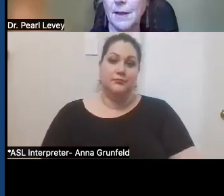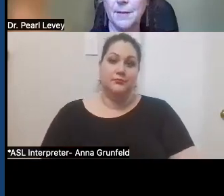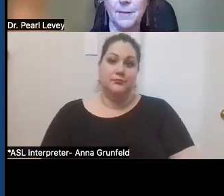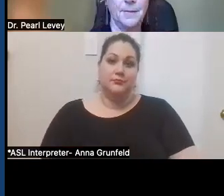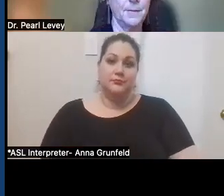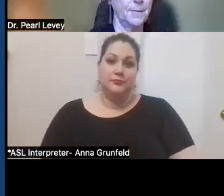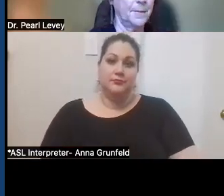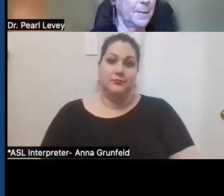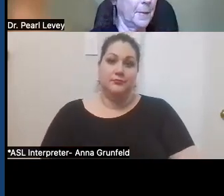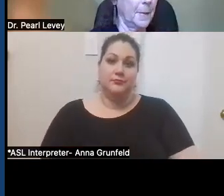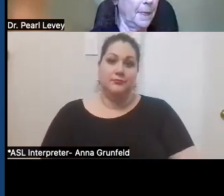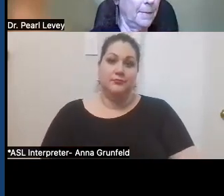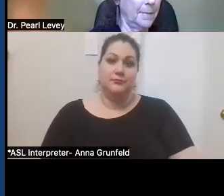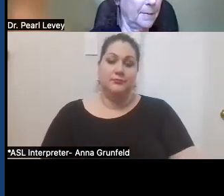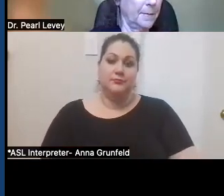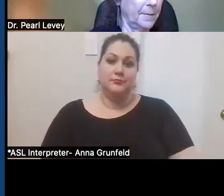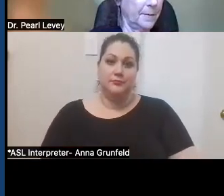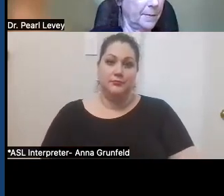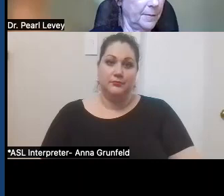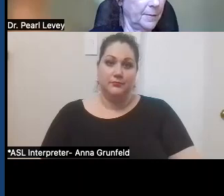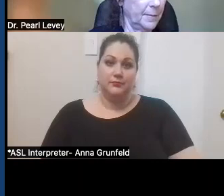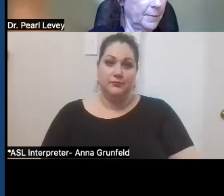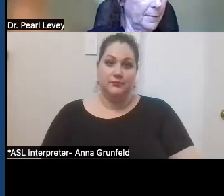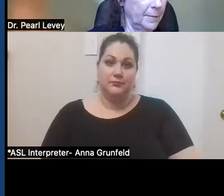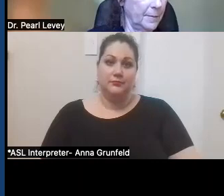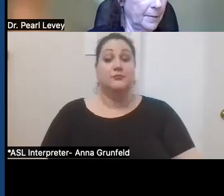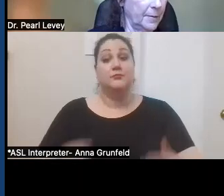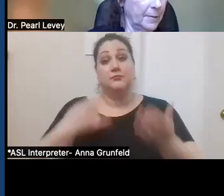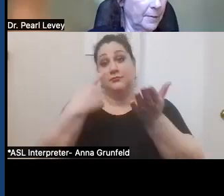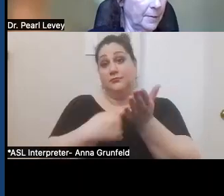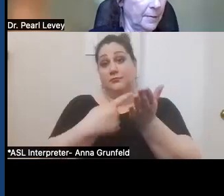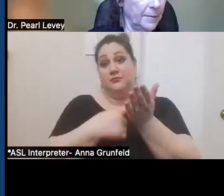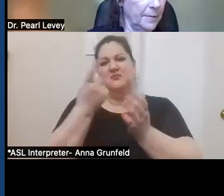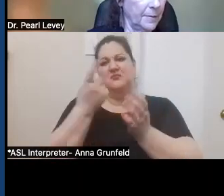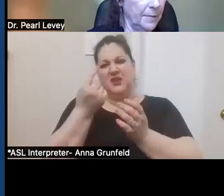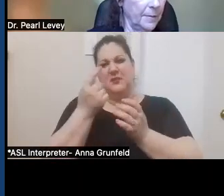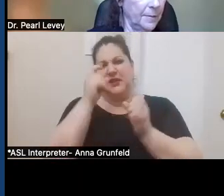So we're going to talk a little bit about strategies for accommodations in clinical settings.